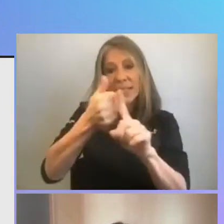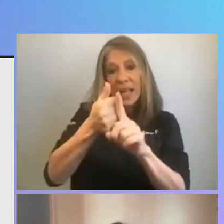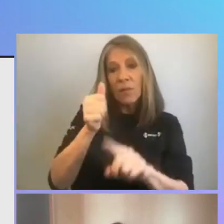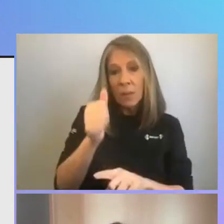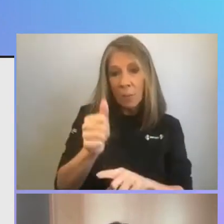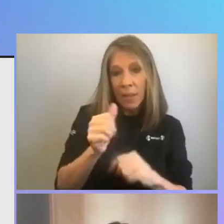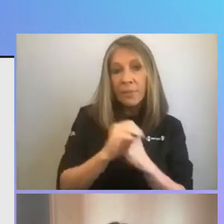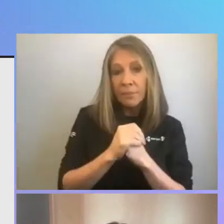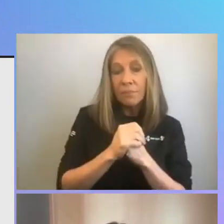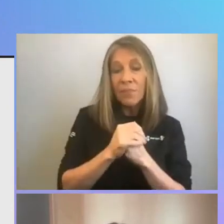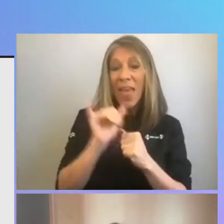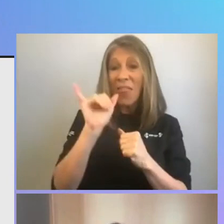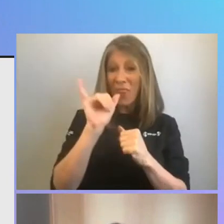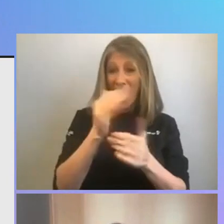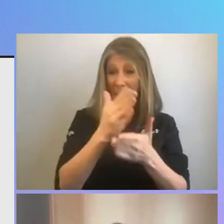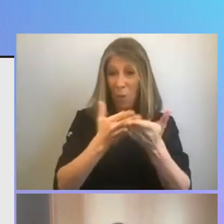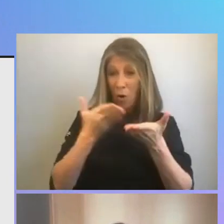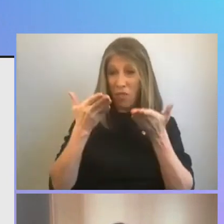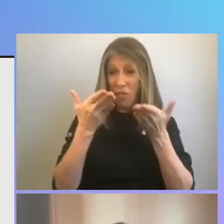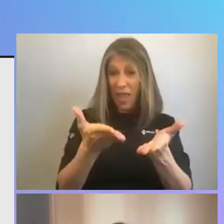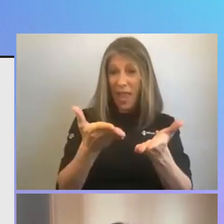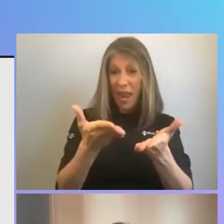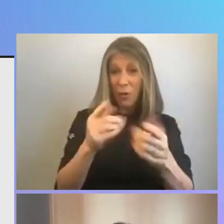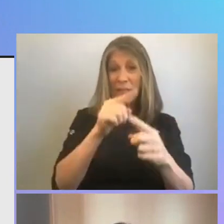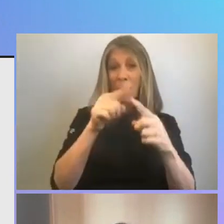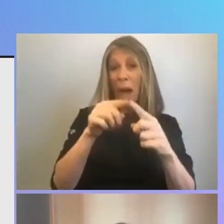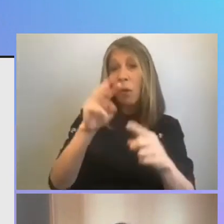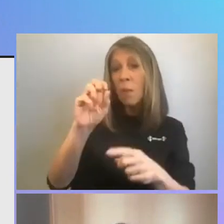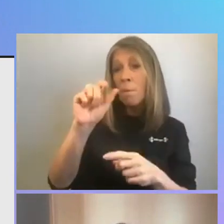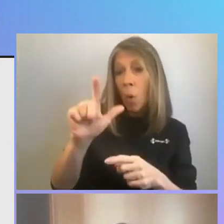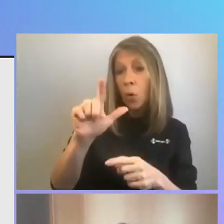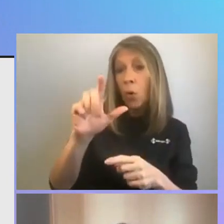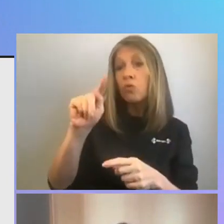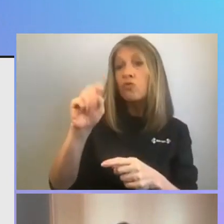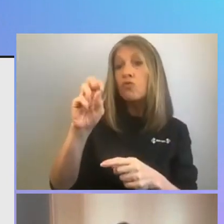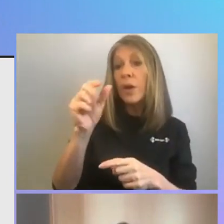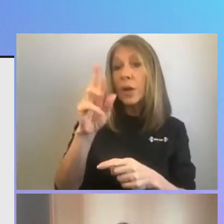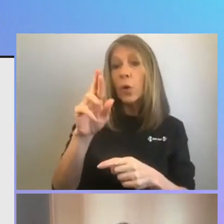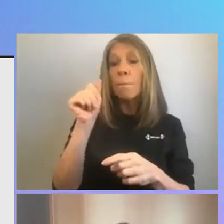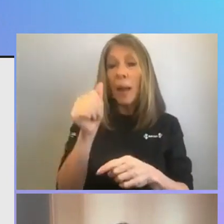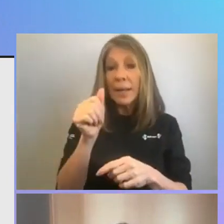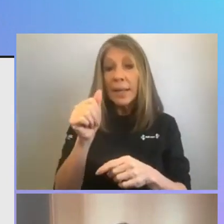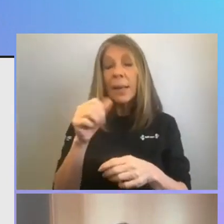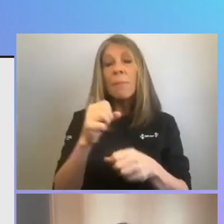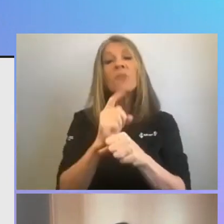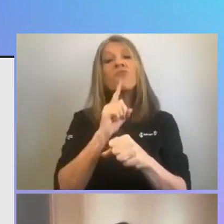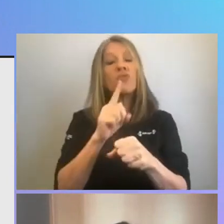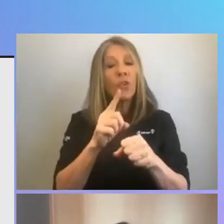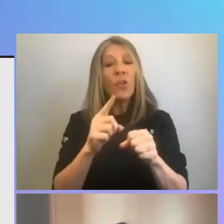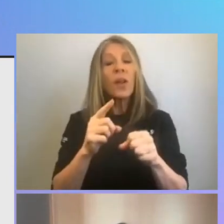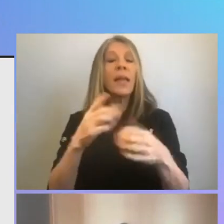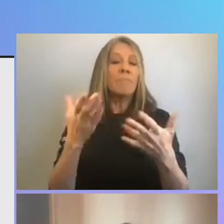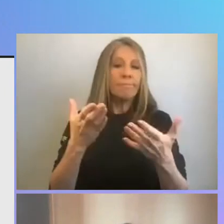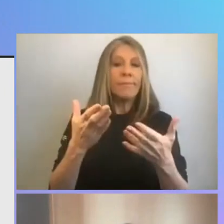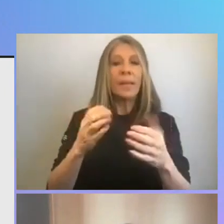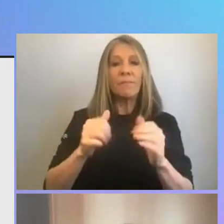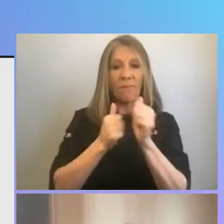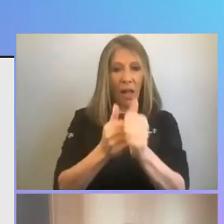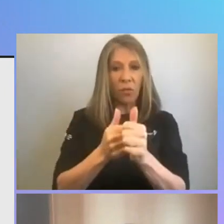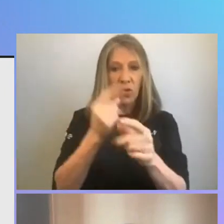little part right there is just about the modal trigger button. Ensuring that it acts the way it should. Then when I open the